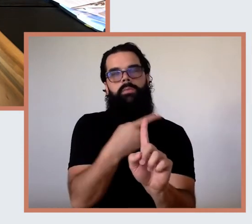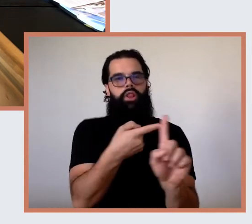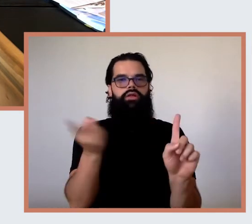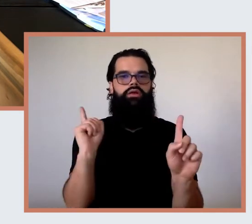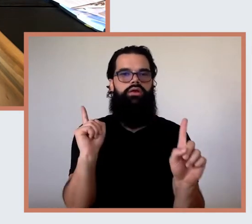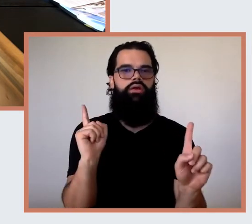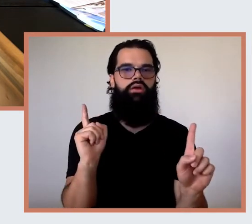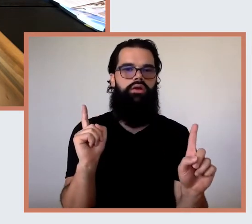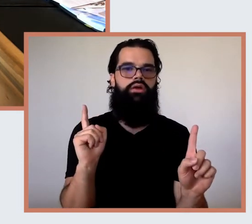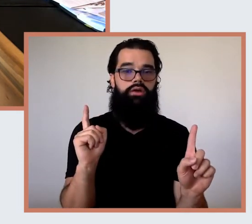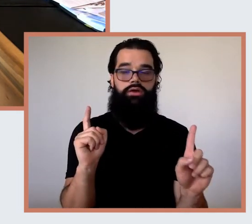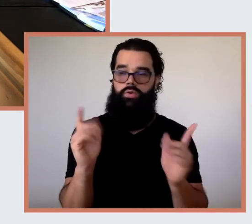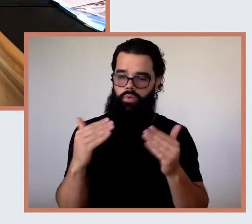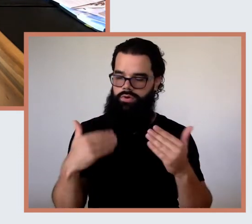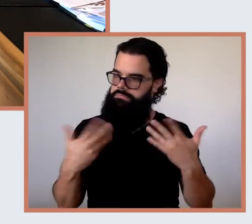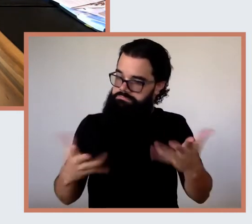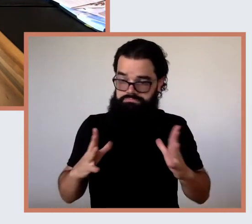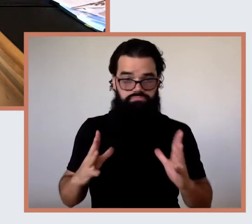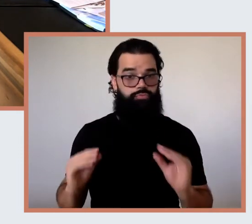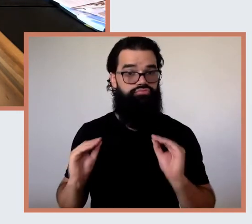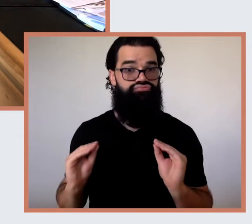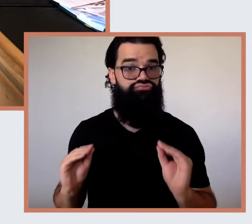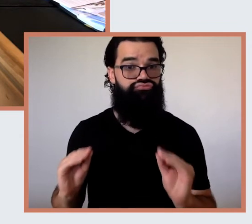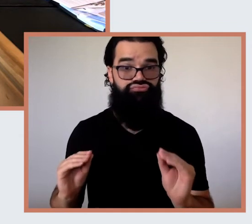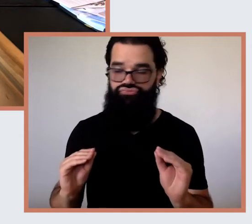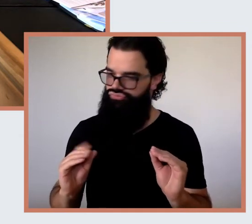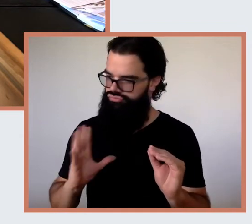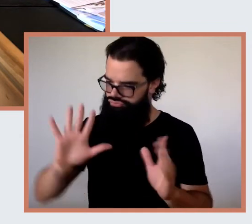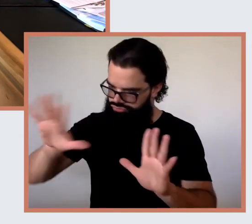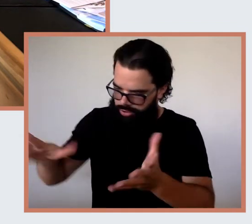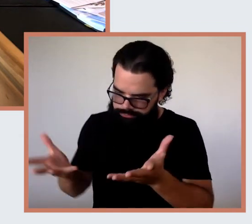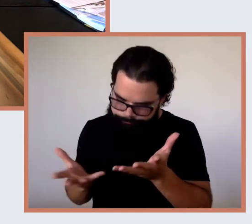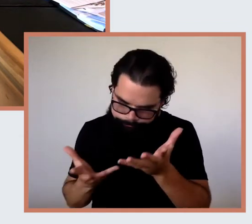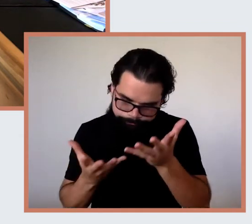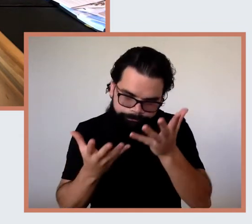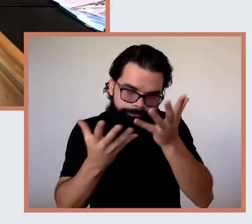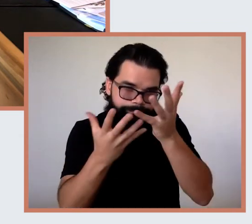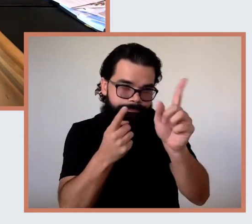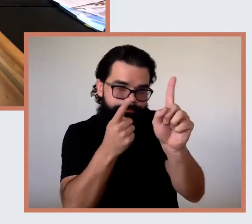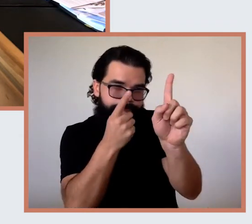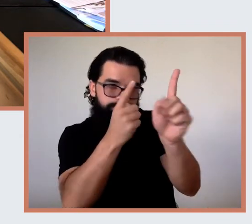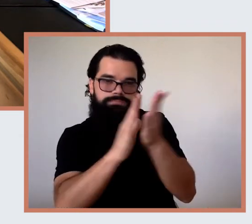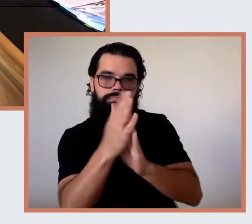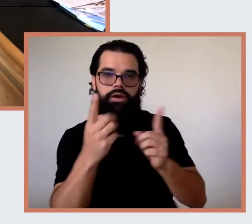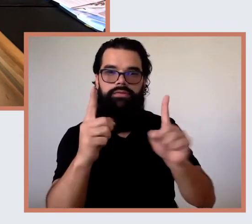but if I am doing that, I'm taking them on and going, well, I have, I have a big hill to climb with them